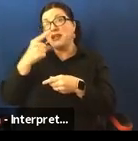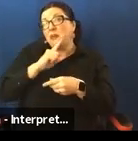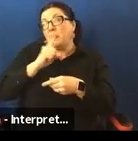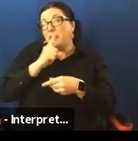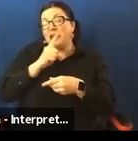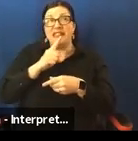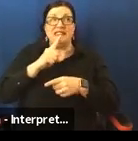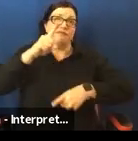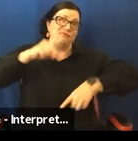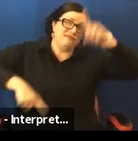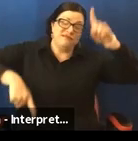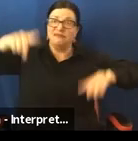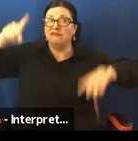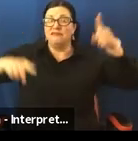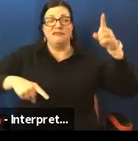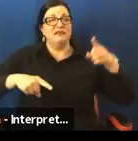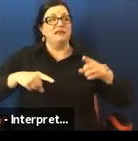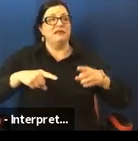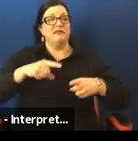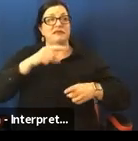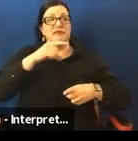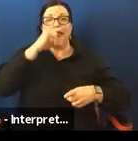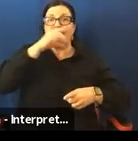Jason Williams: The average age of a kid in foster care is between the ages of eight and 10